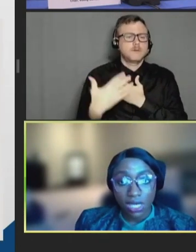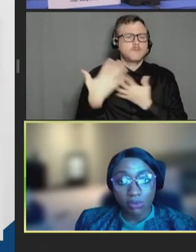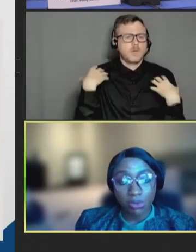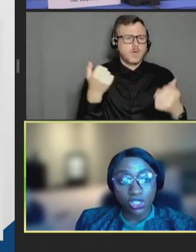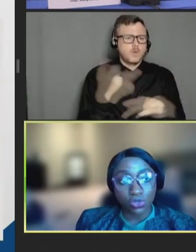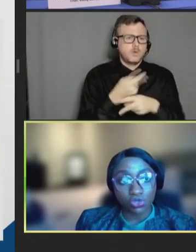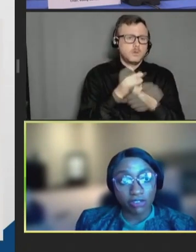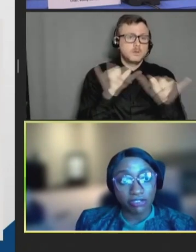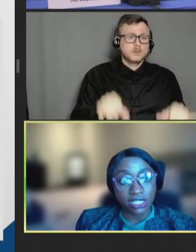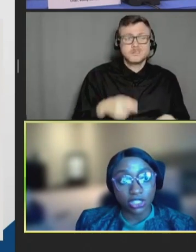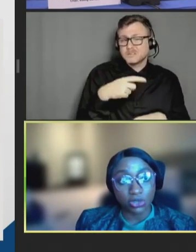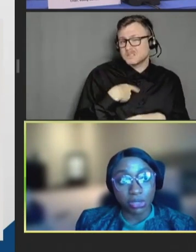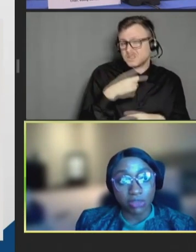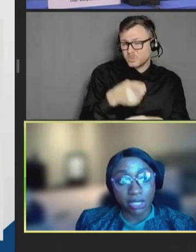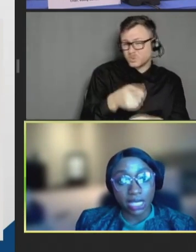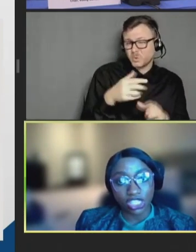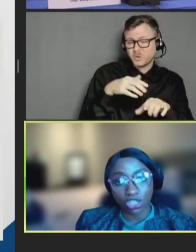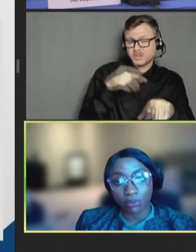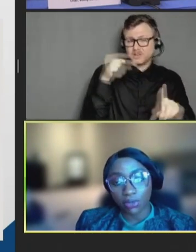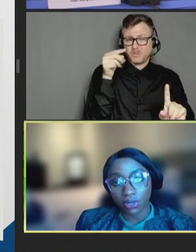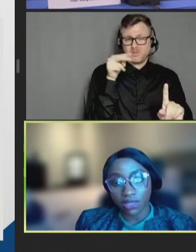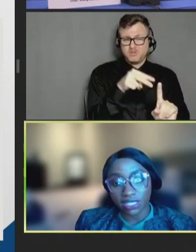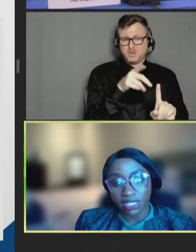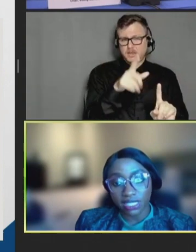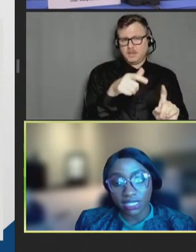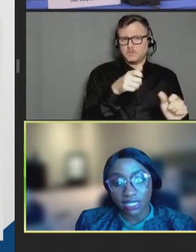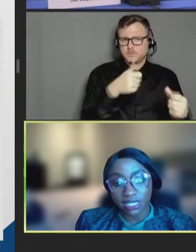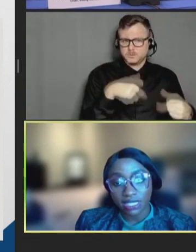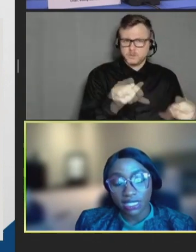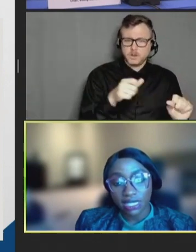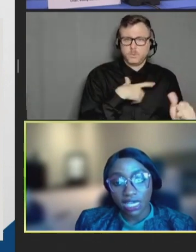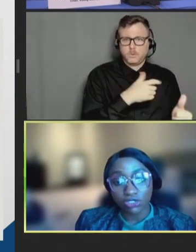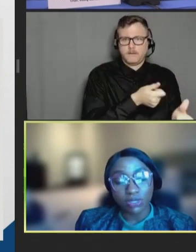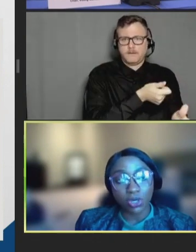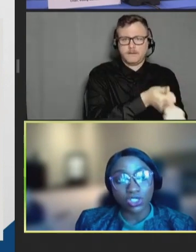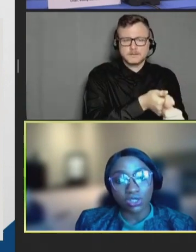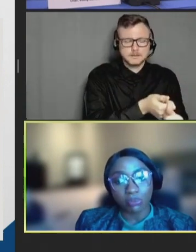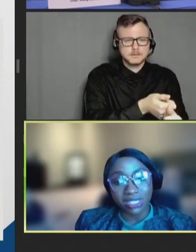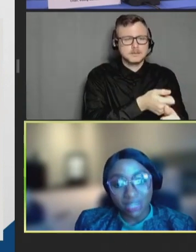And maybe just to preference it a little bit, the big catch-up, and this is in response to the